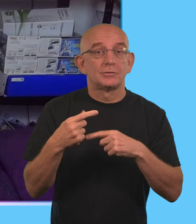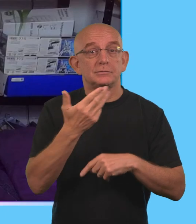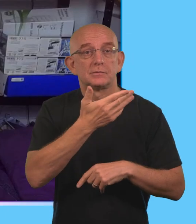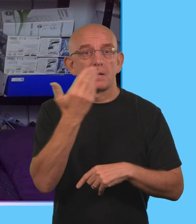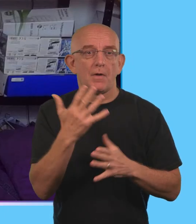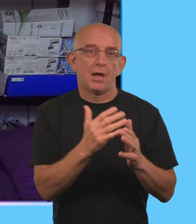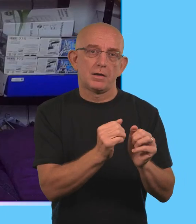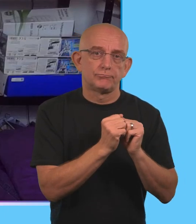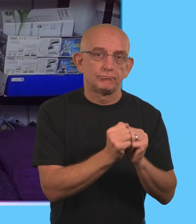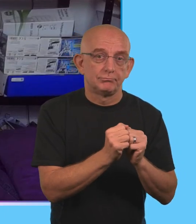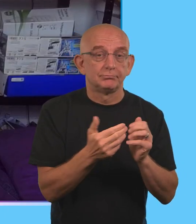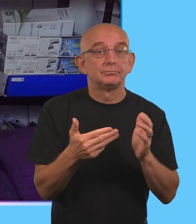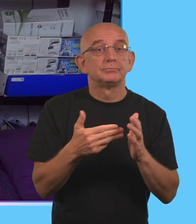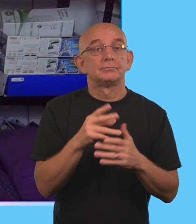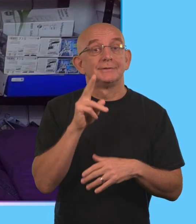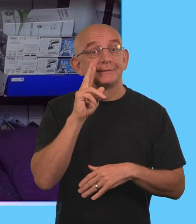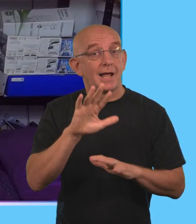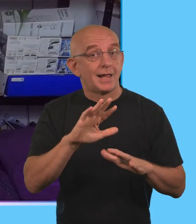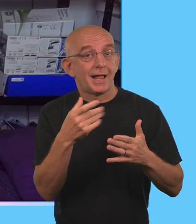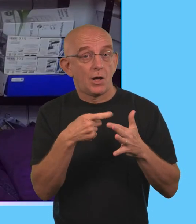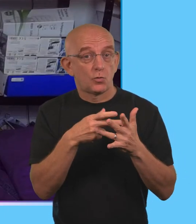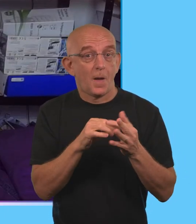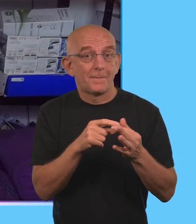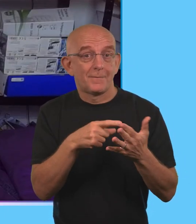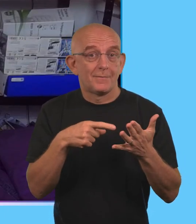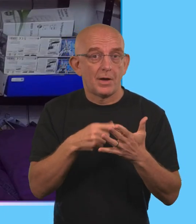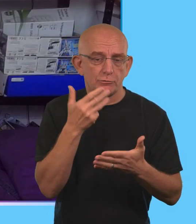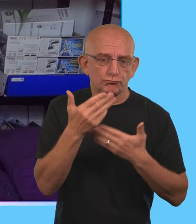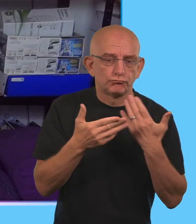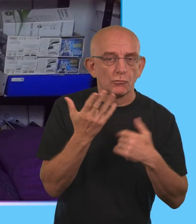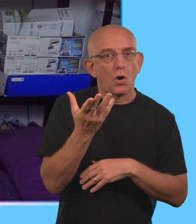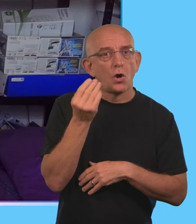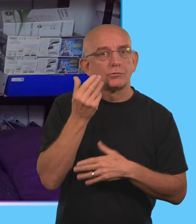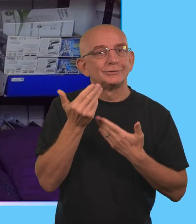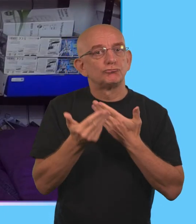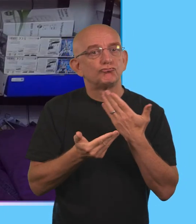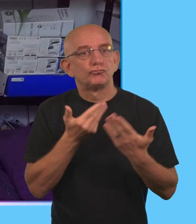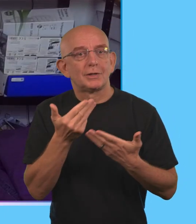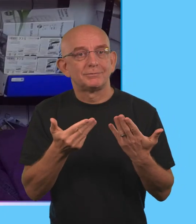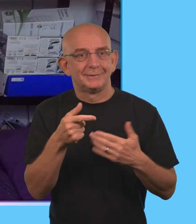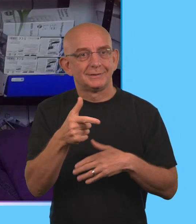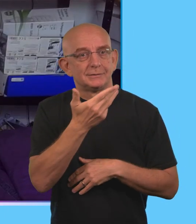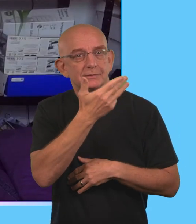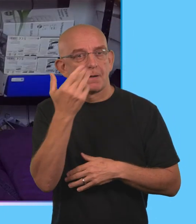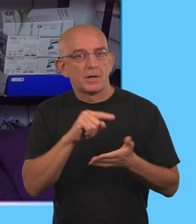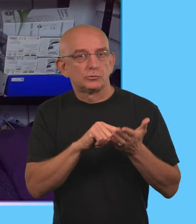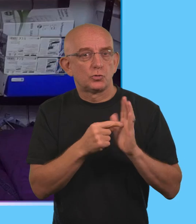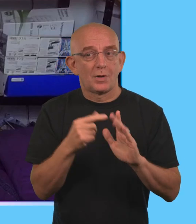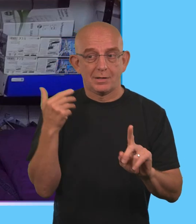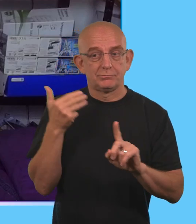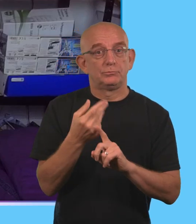A huge thank you to SightlessKombat, who has narrated the Audio Described version of the Summer Showcase for the past two years.